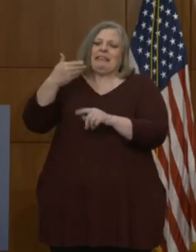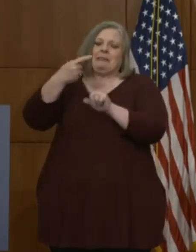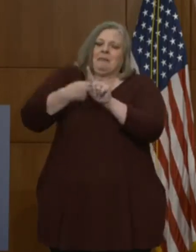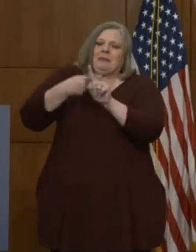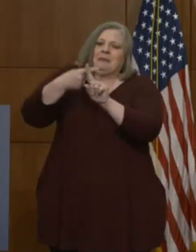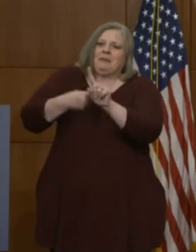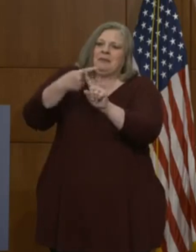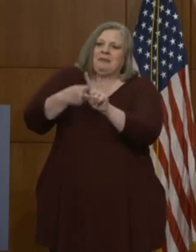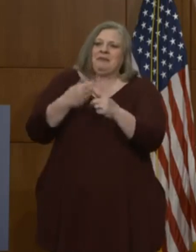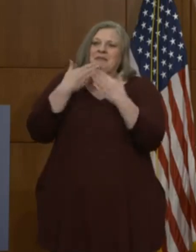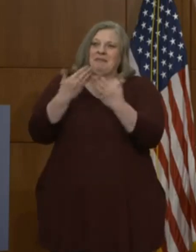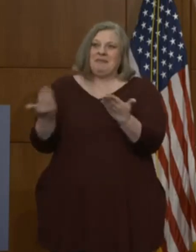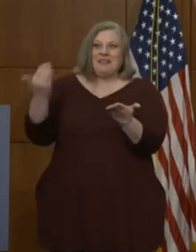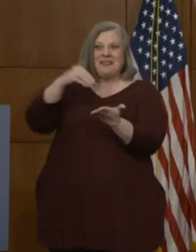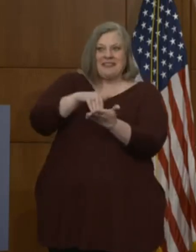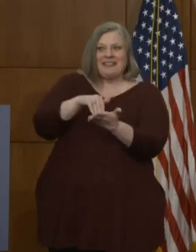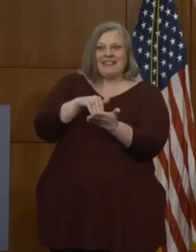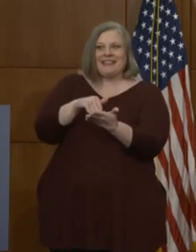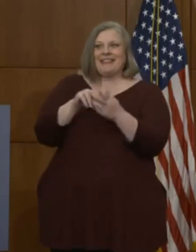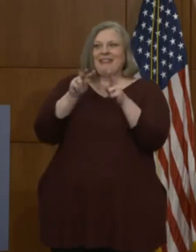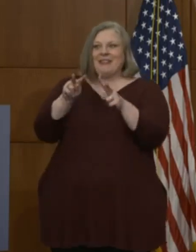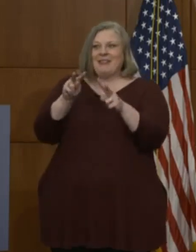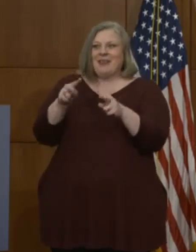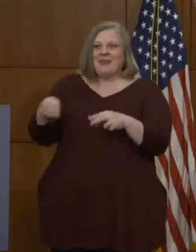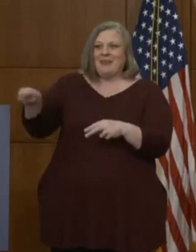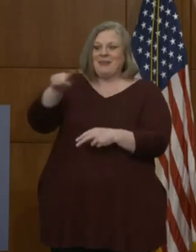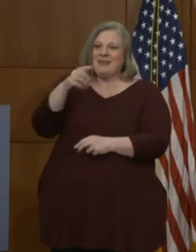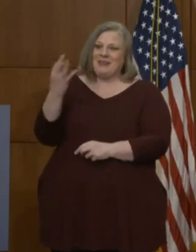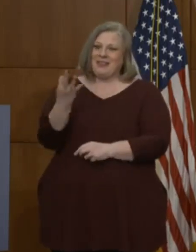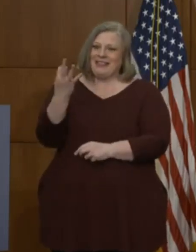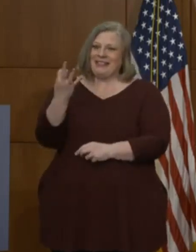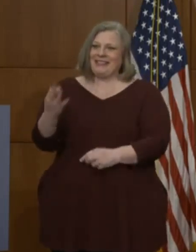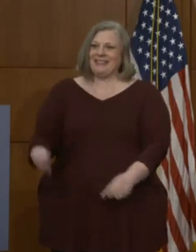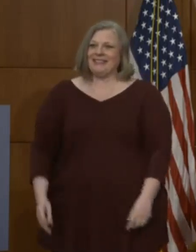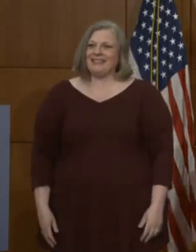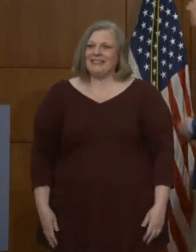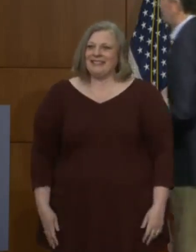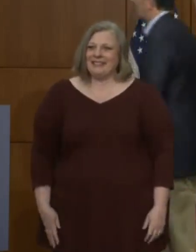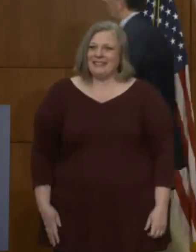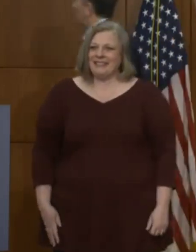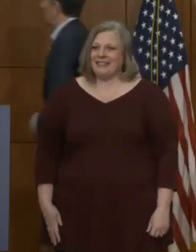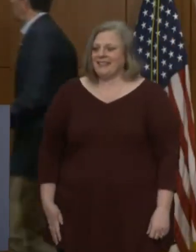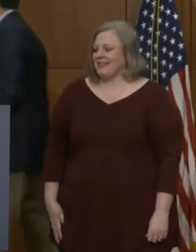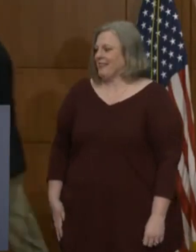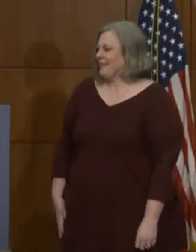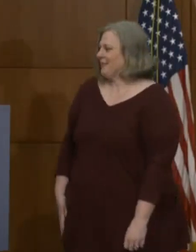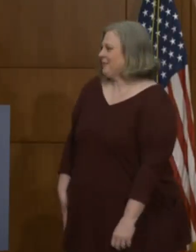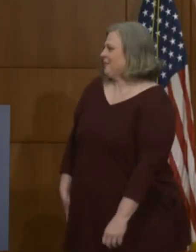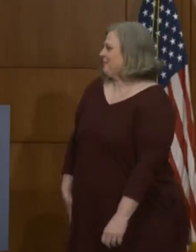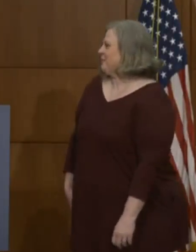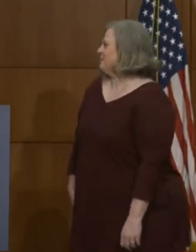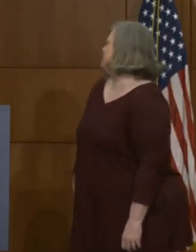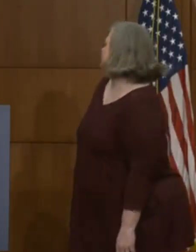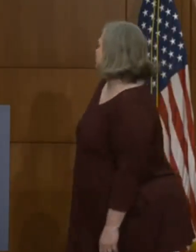BECAUSE I THINK YOU’RE GOING TO. NEED TO CAN TO WORK. IN THE- TO. NEED TO CAN TO WORK. IN THE- AS WE MOVE. THANK YOU ALL AND AS WE MOVE. THANK YOU ALL AND THEN WE LOOK FOR TO BE ON THEN WE LOOK FOR TO BE ON FRIDAY.